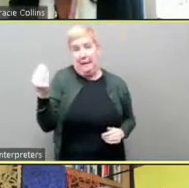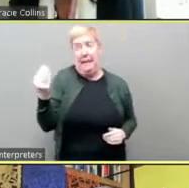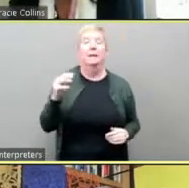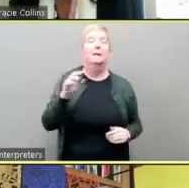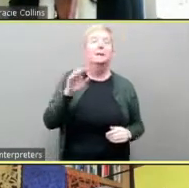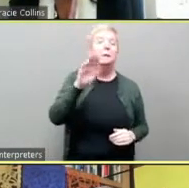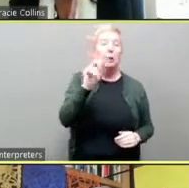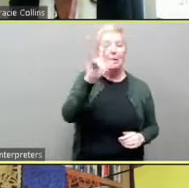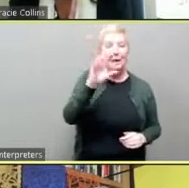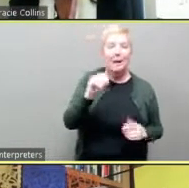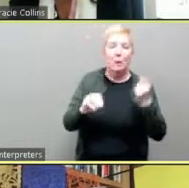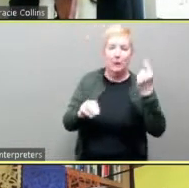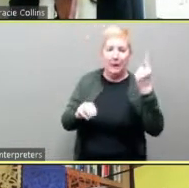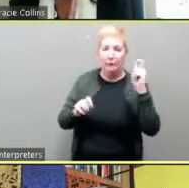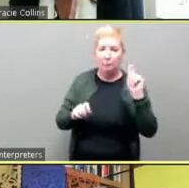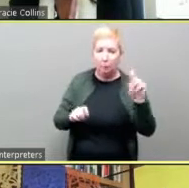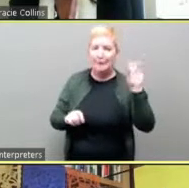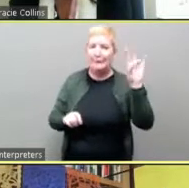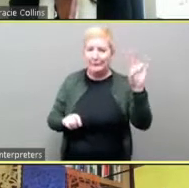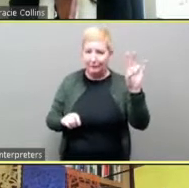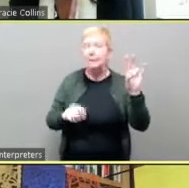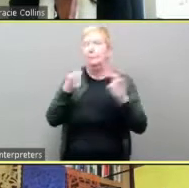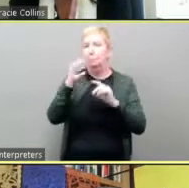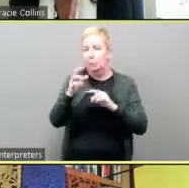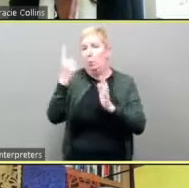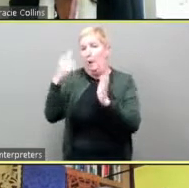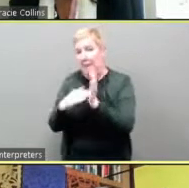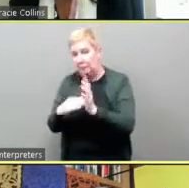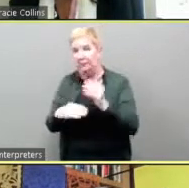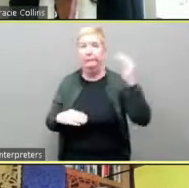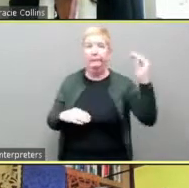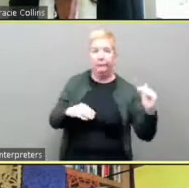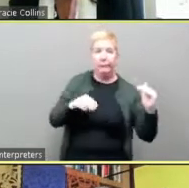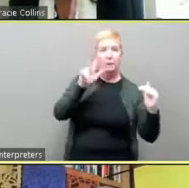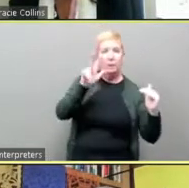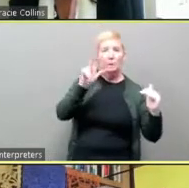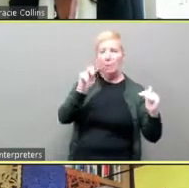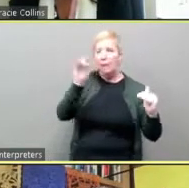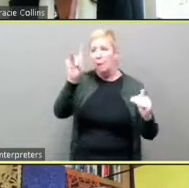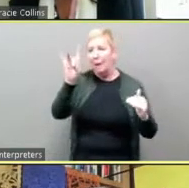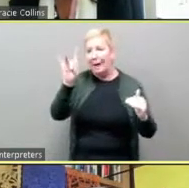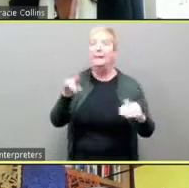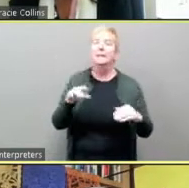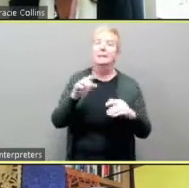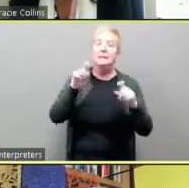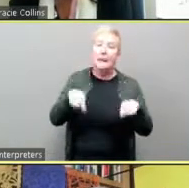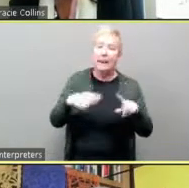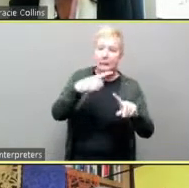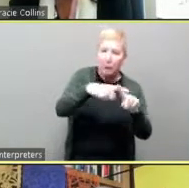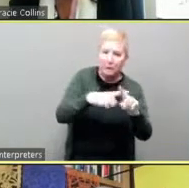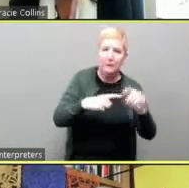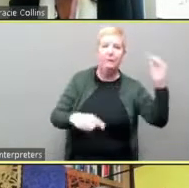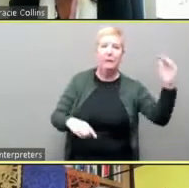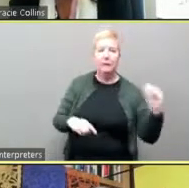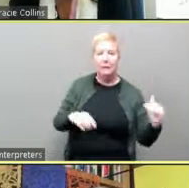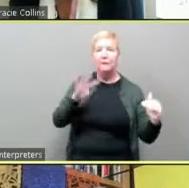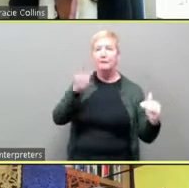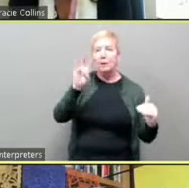1000 test positivity rate of 3.08. uh they're full vaccination. It was 47 and